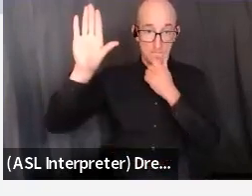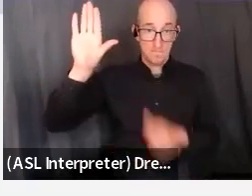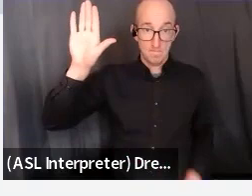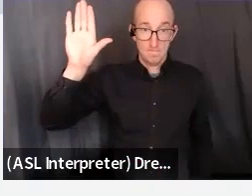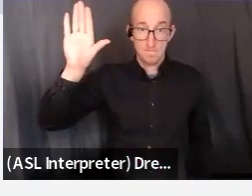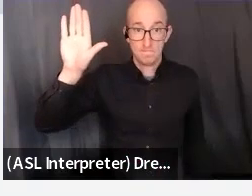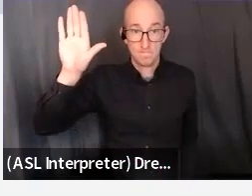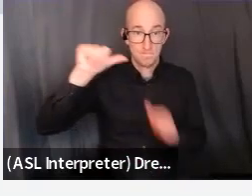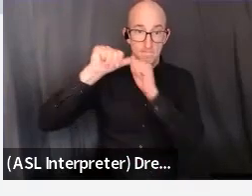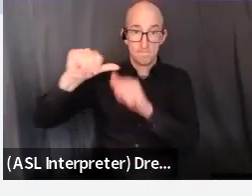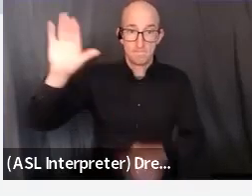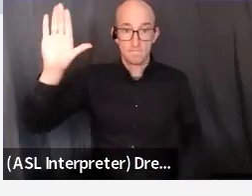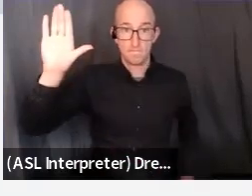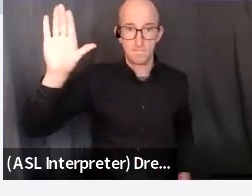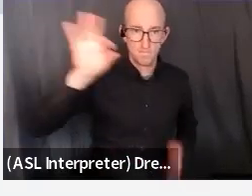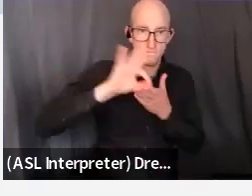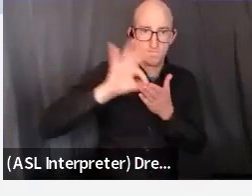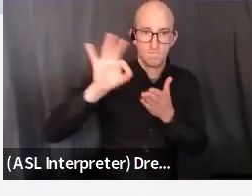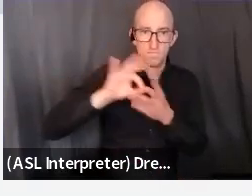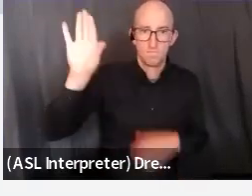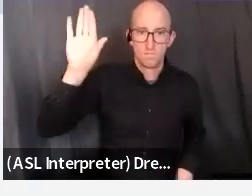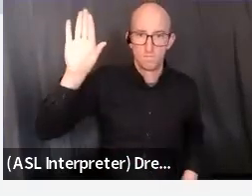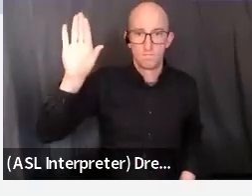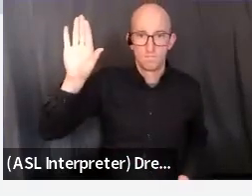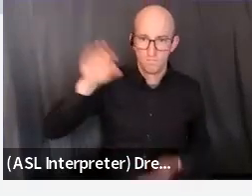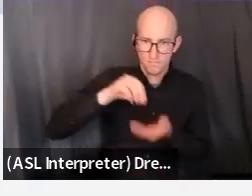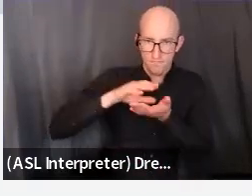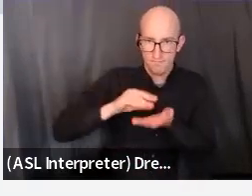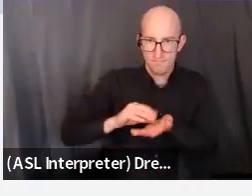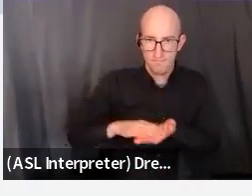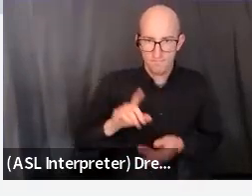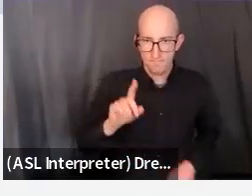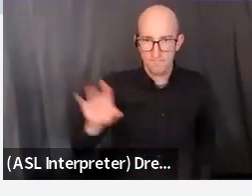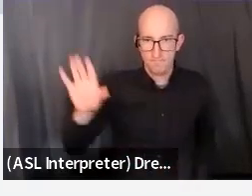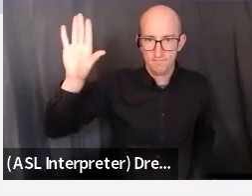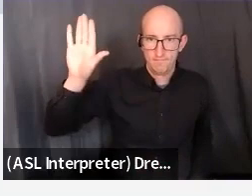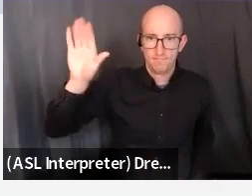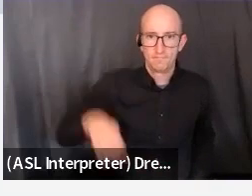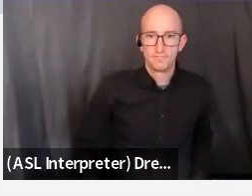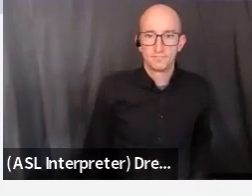You've heard from EPA colleagues about the technical resources we have on the Ports